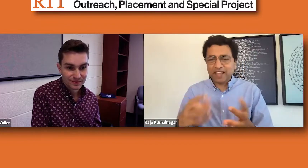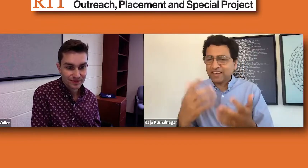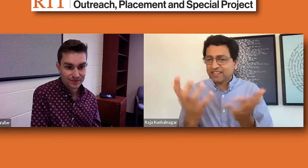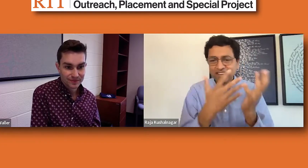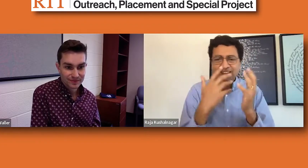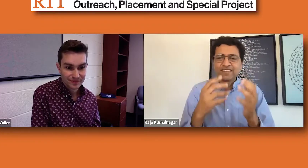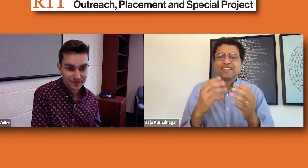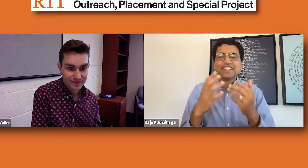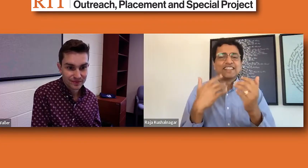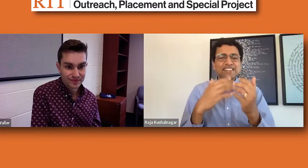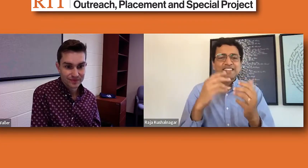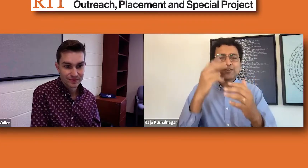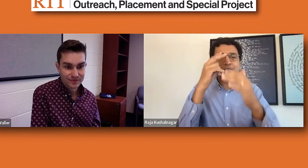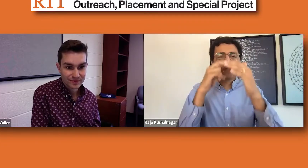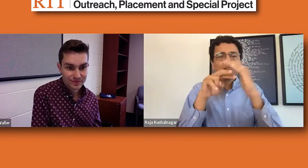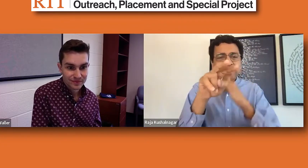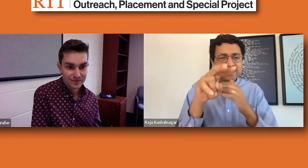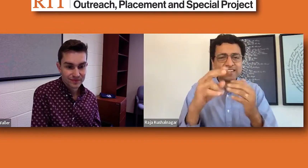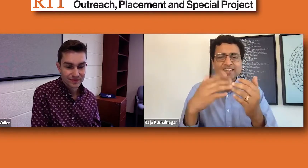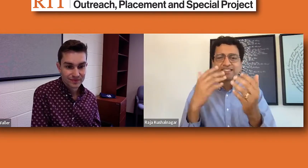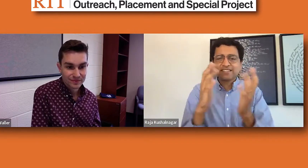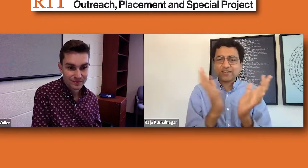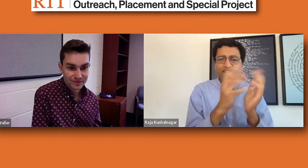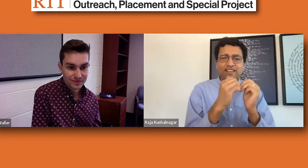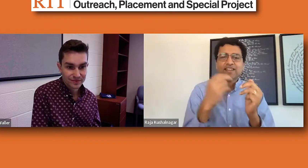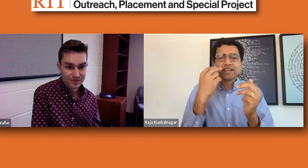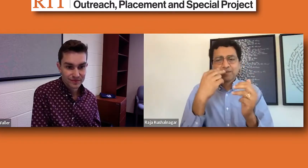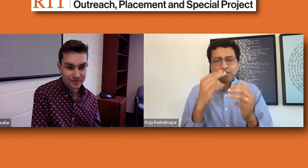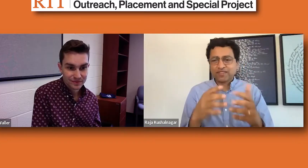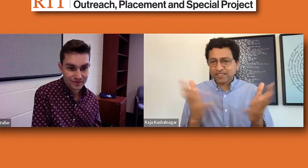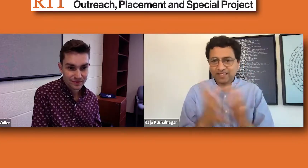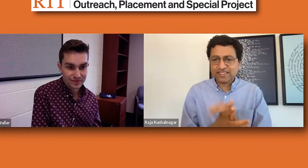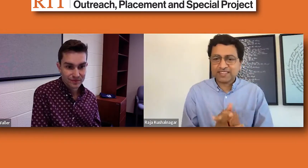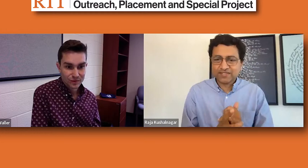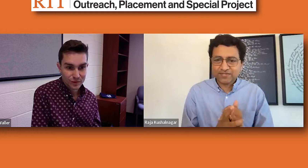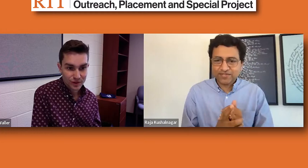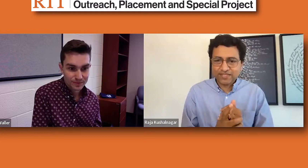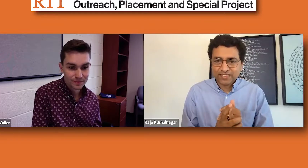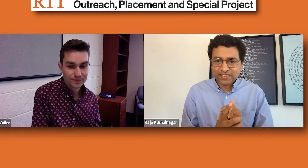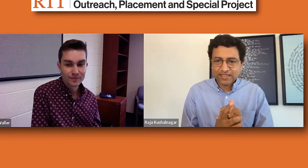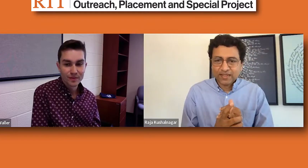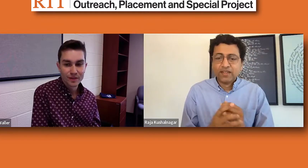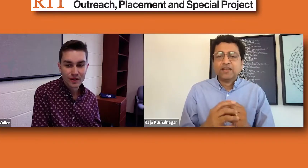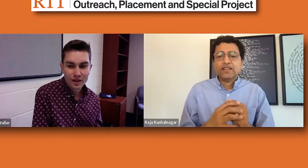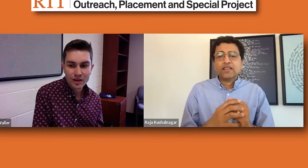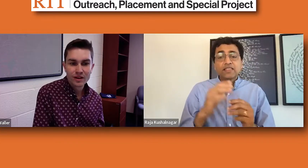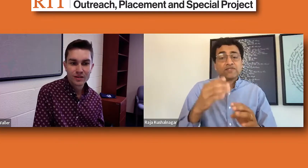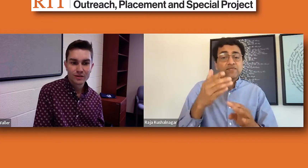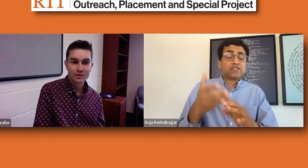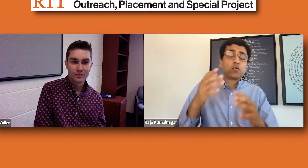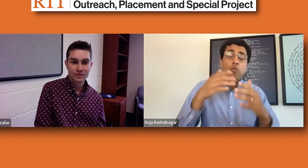and I had friends that were very like minded. And again, coming from a small community, I was able to interact